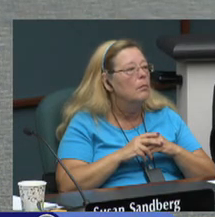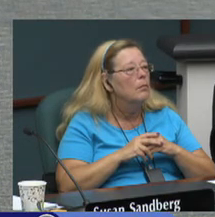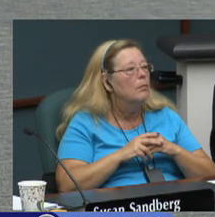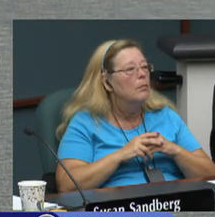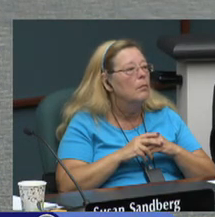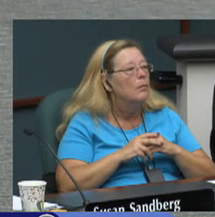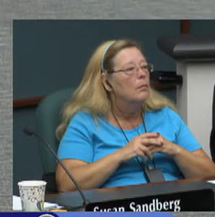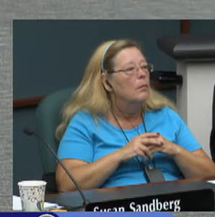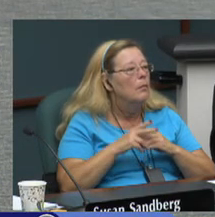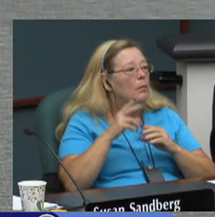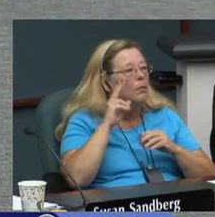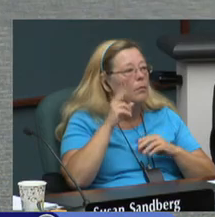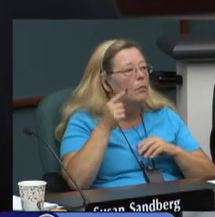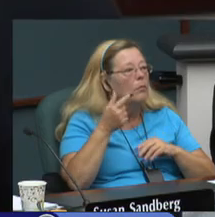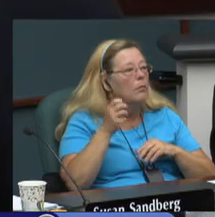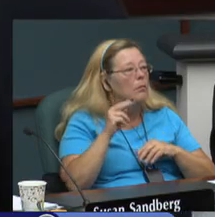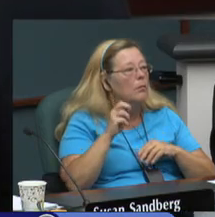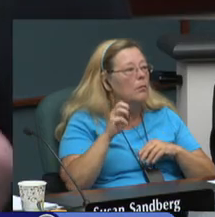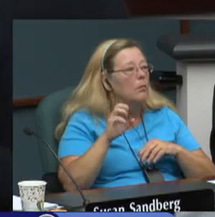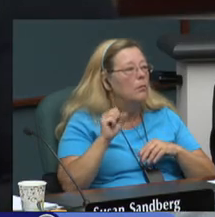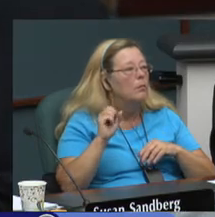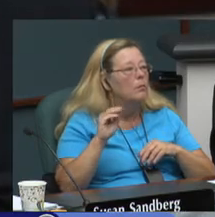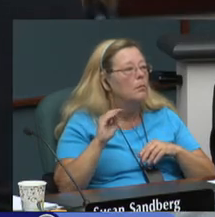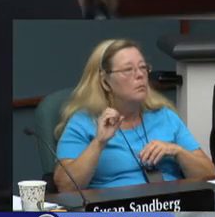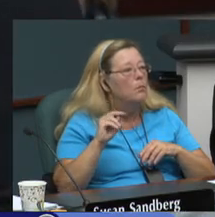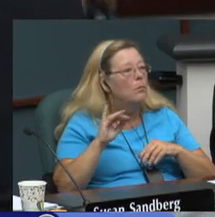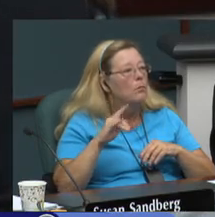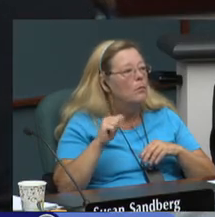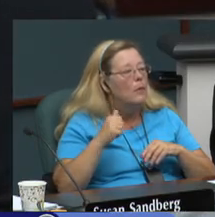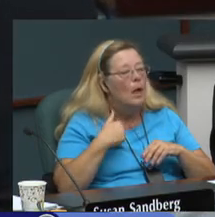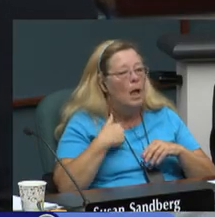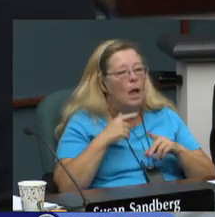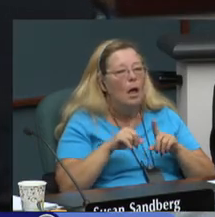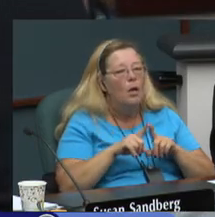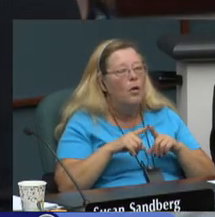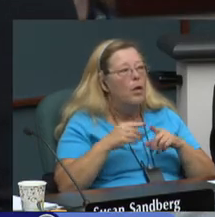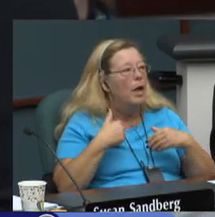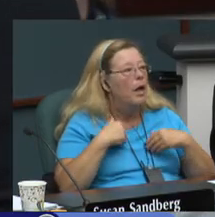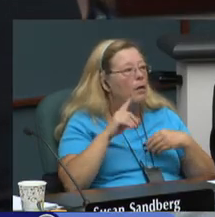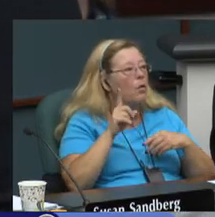hygiene Simonian and i also have a question i wonder if we could put up the